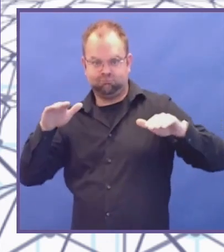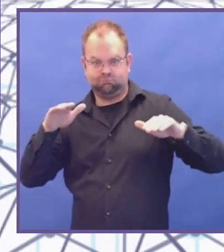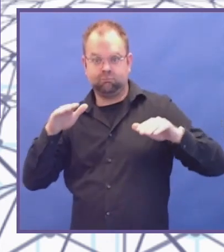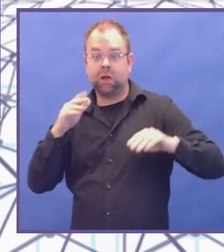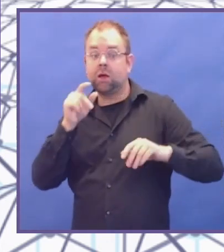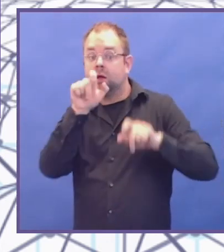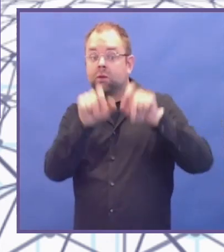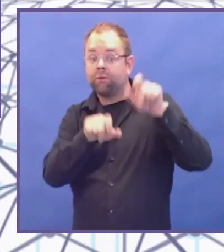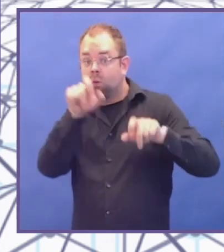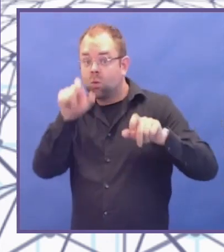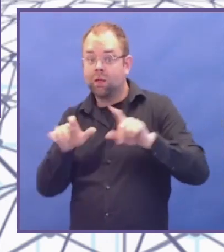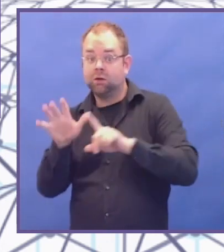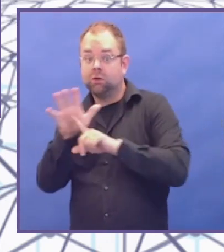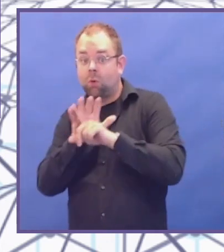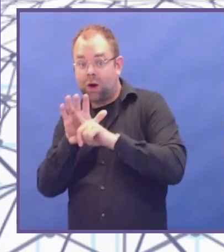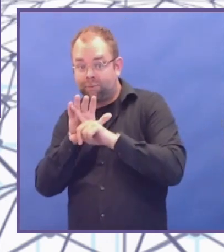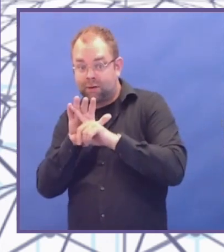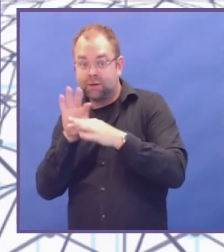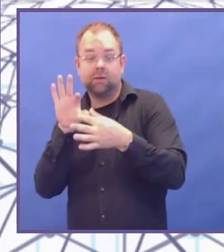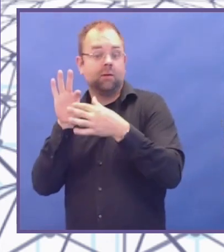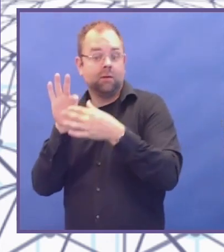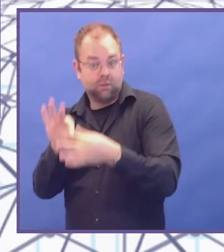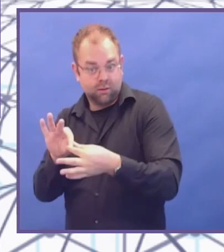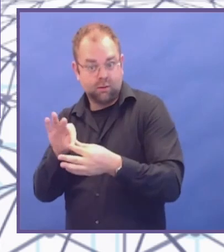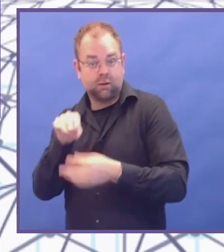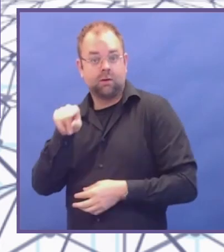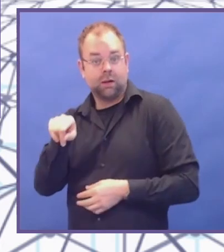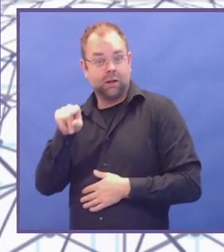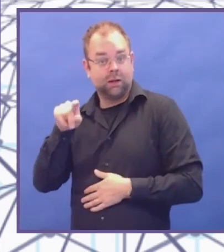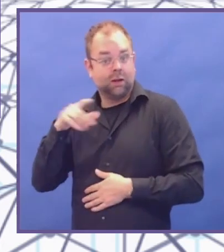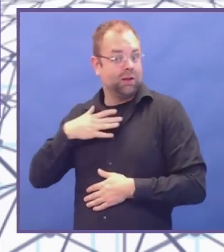specific communities to find out where the provision process isn't working.